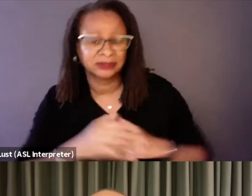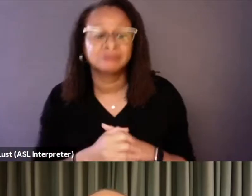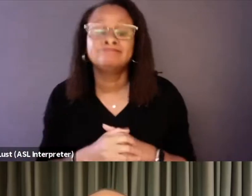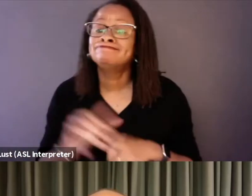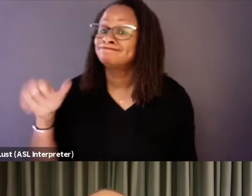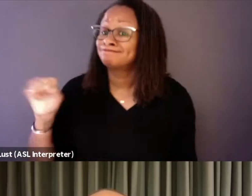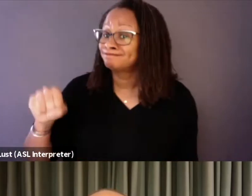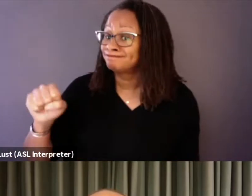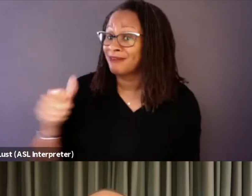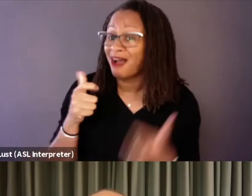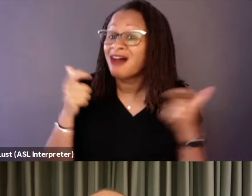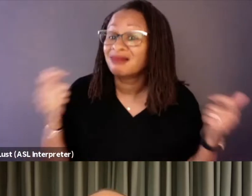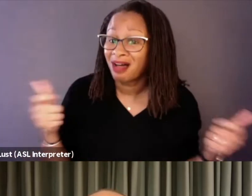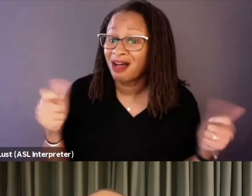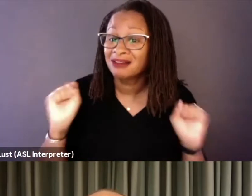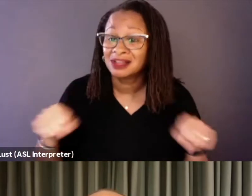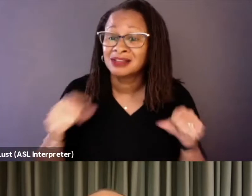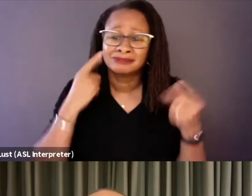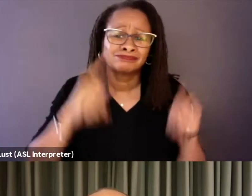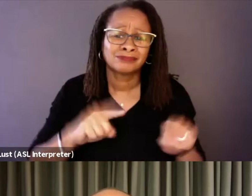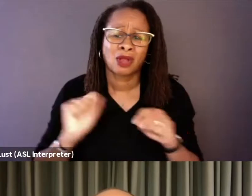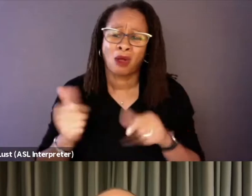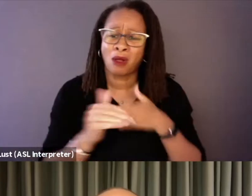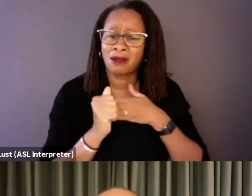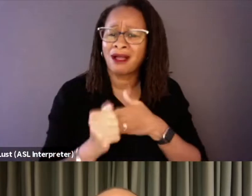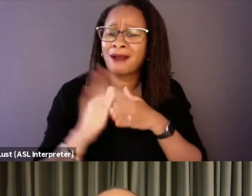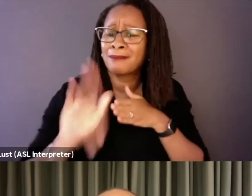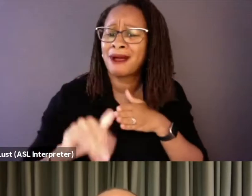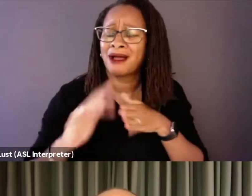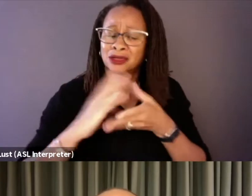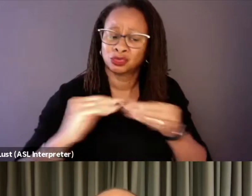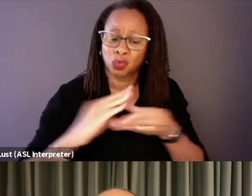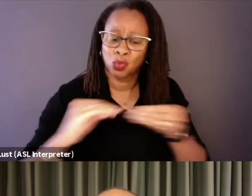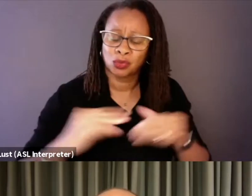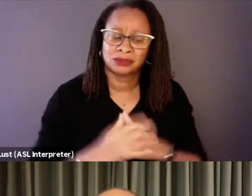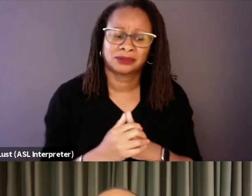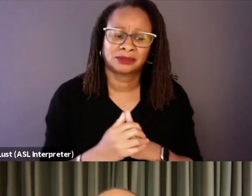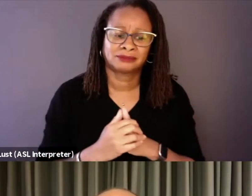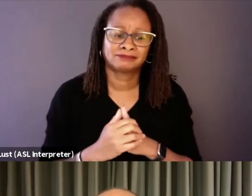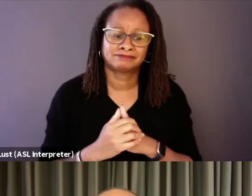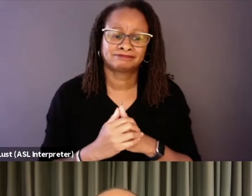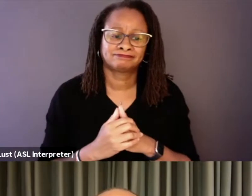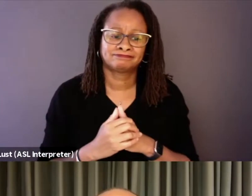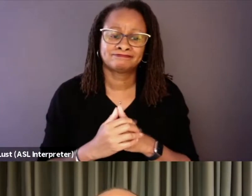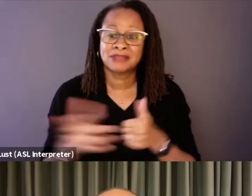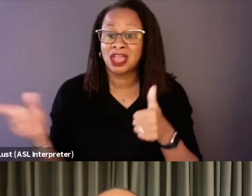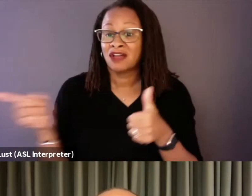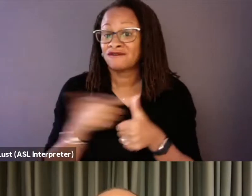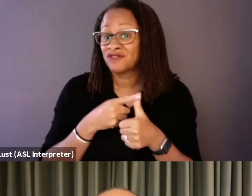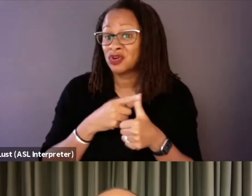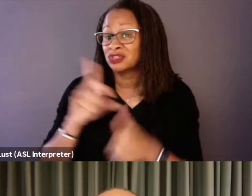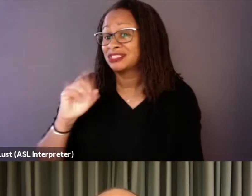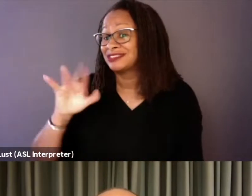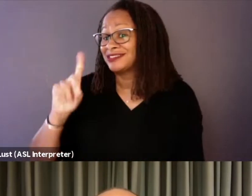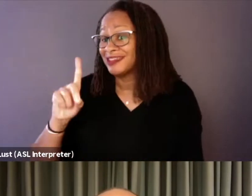but it was really all guided by the story, by the story, first David's audio and then the interviews that I did